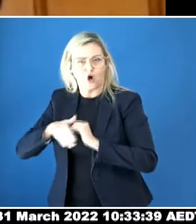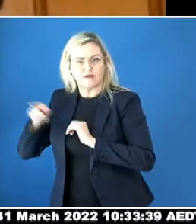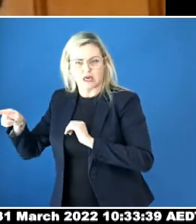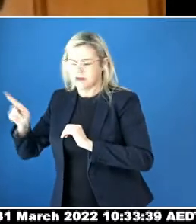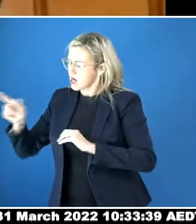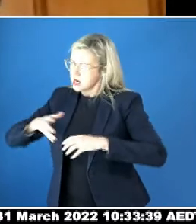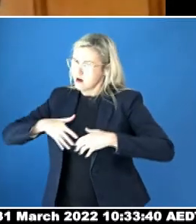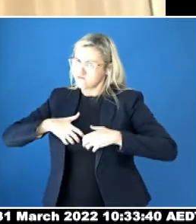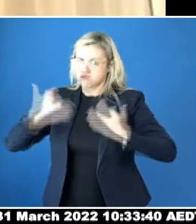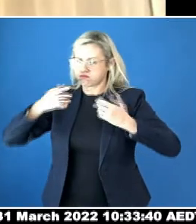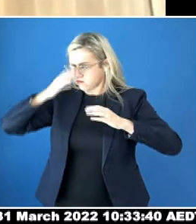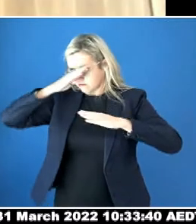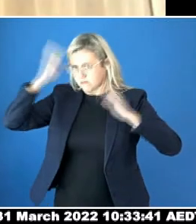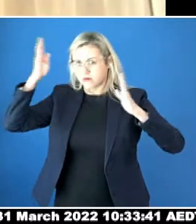Why did he get angry?